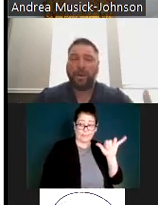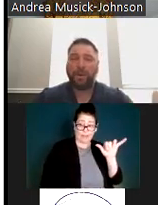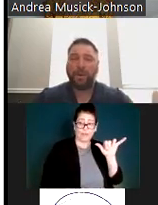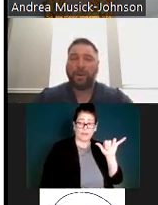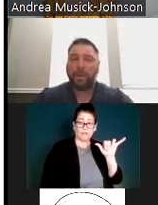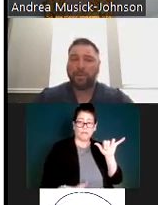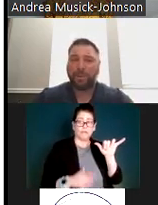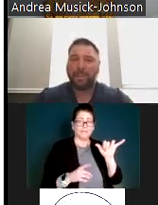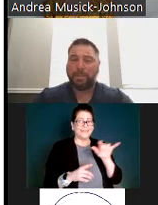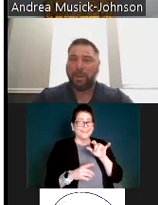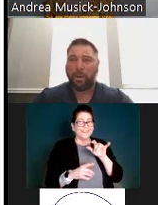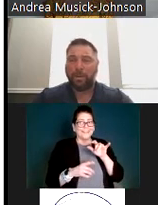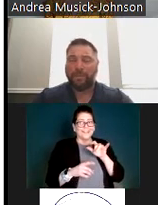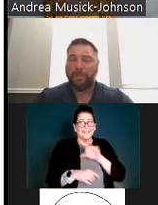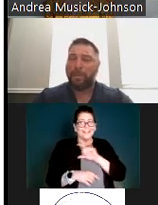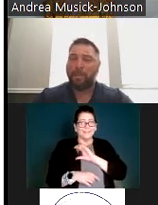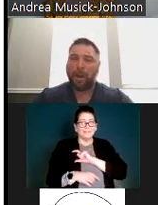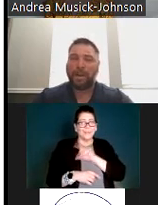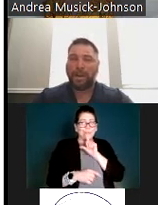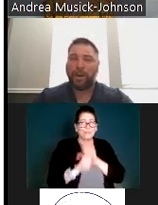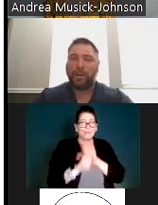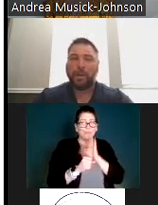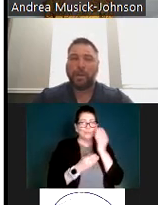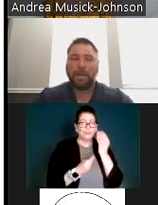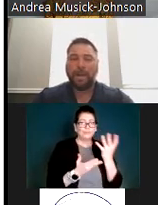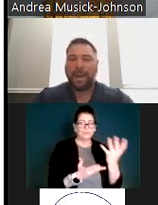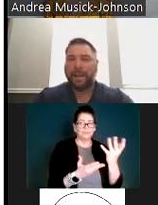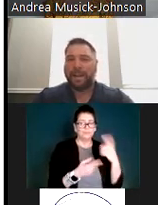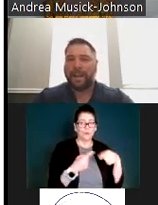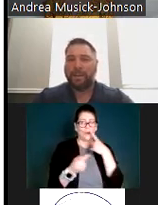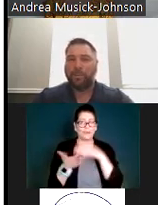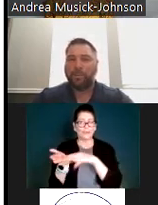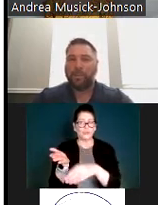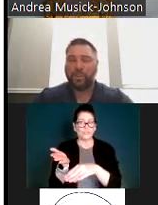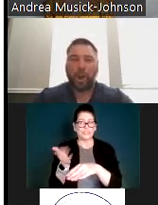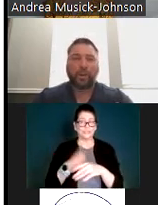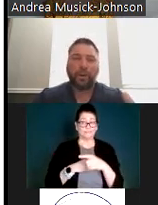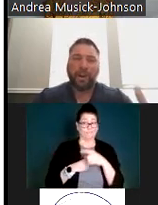notified when upon his release, but they weren't. A family member bonded him out and he stalked her